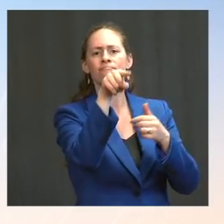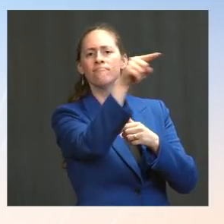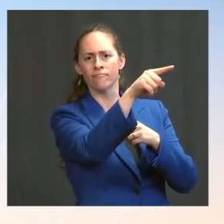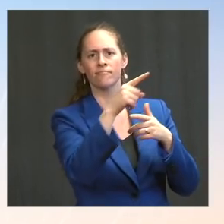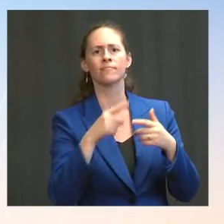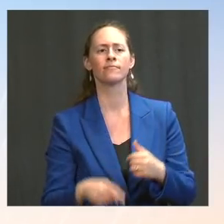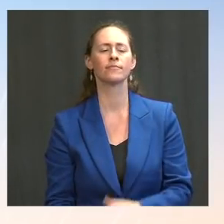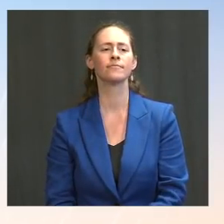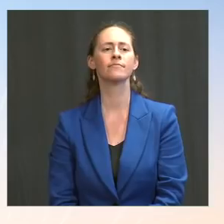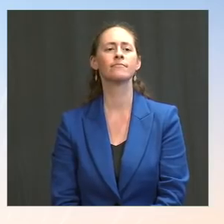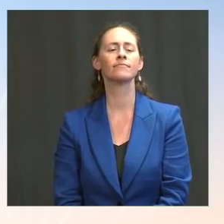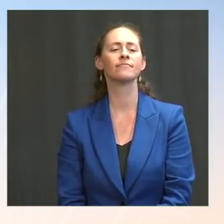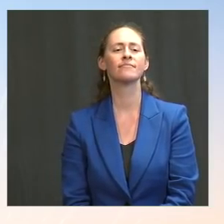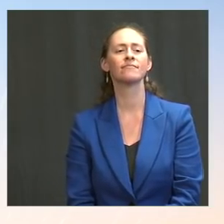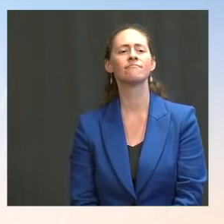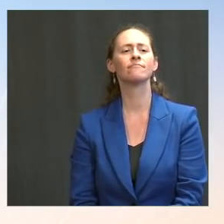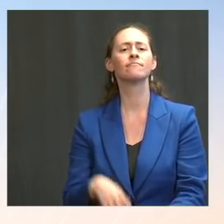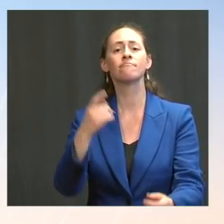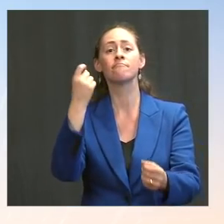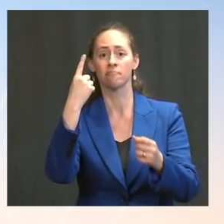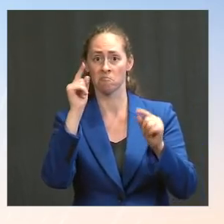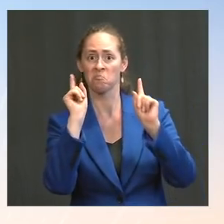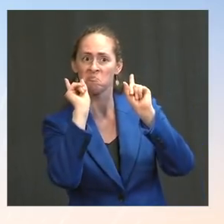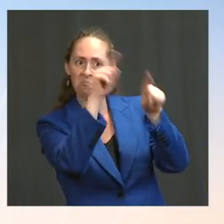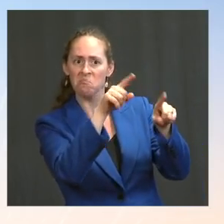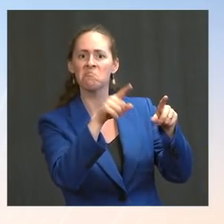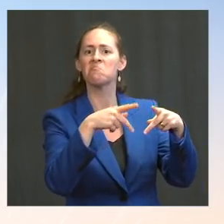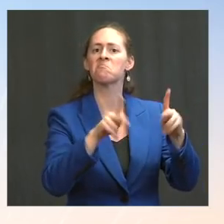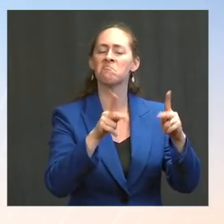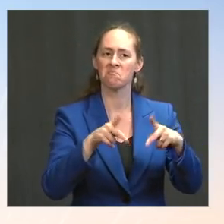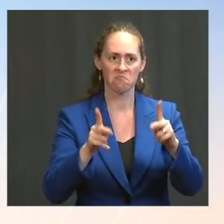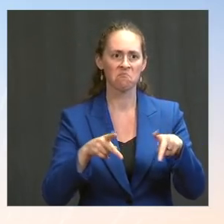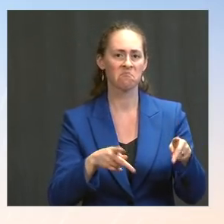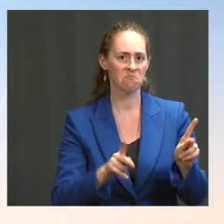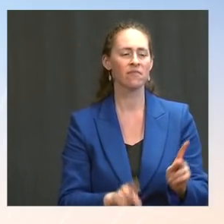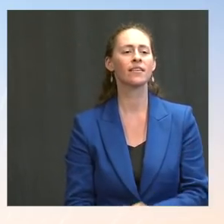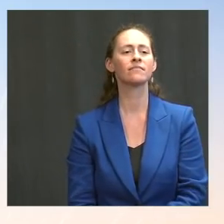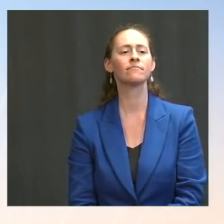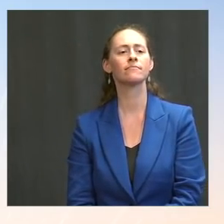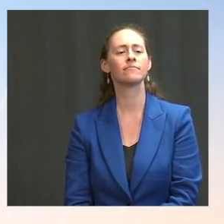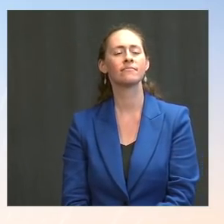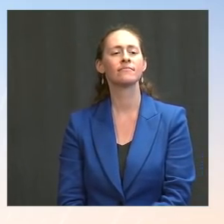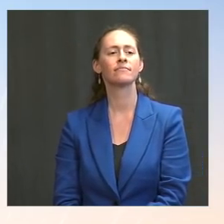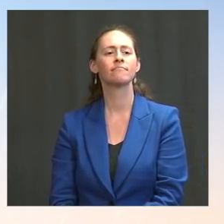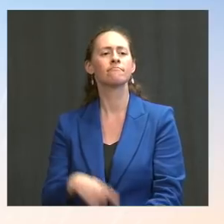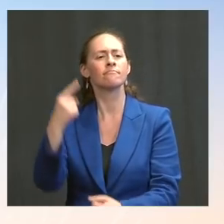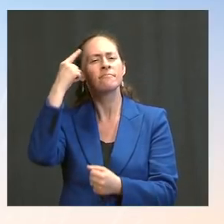and a couple of administration officials -- including, I think, the Secretary of State -- had said that it would be a big problem